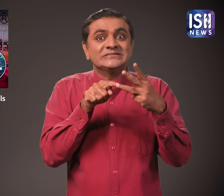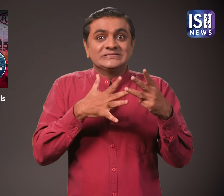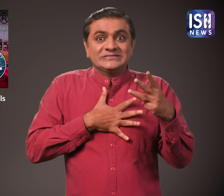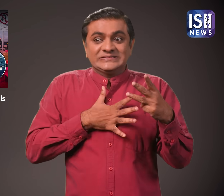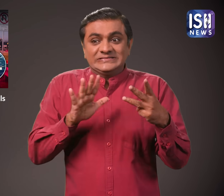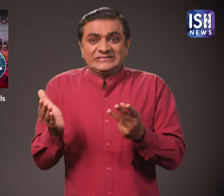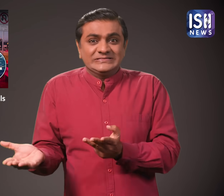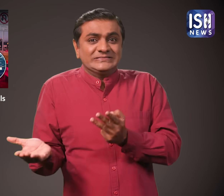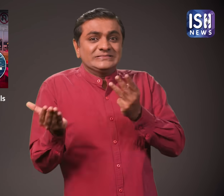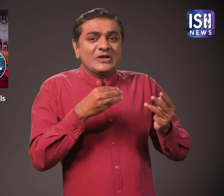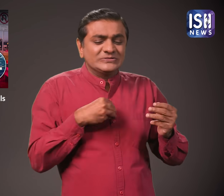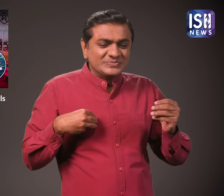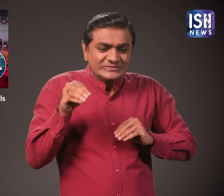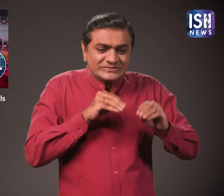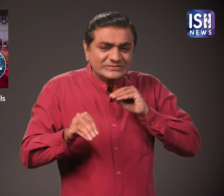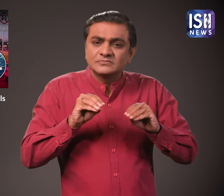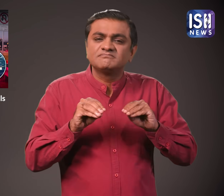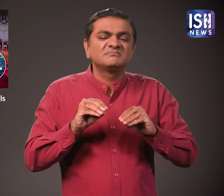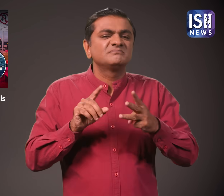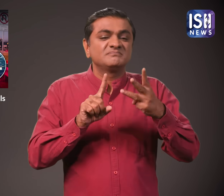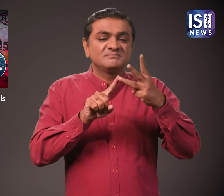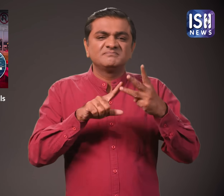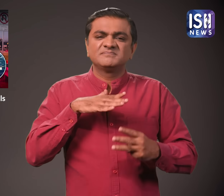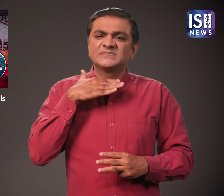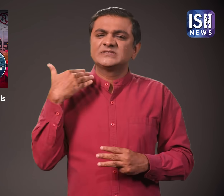He died later in a hospital during the treatment.